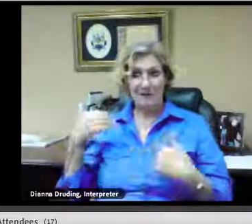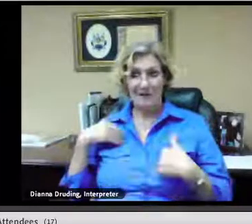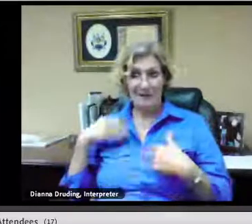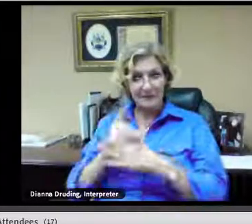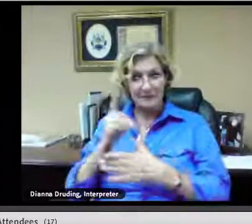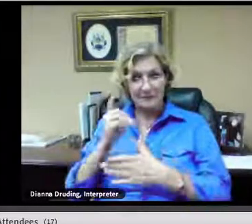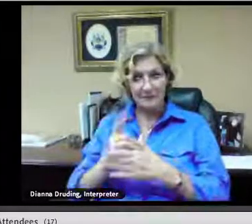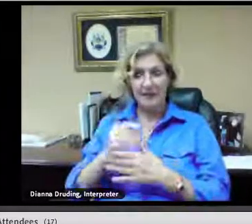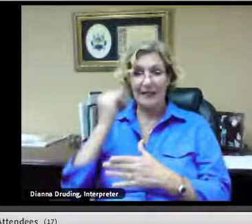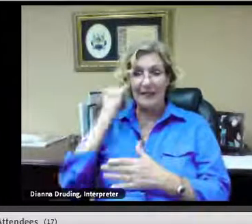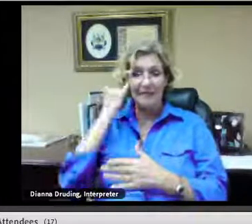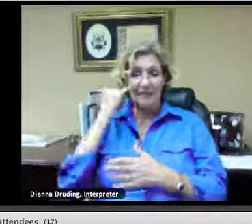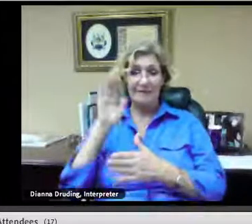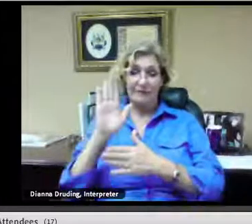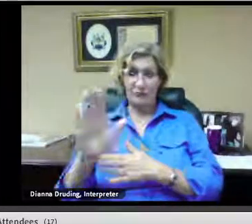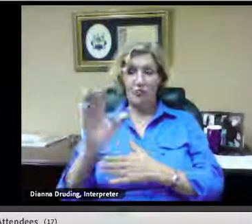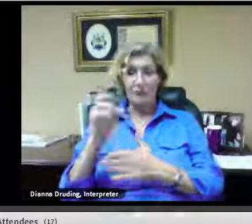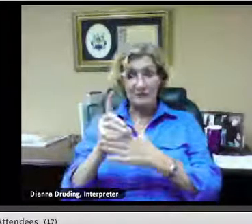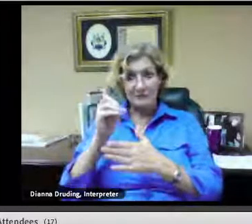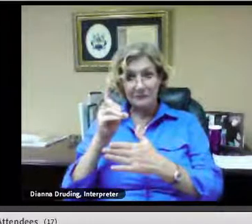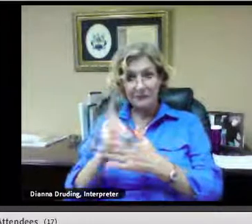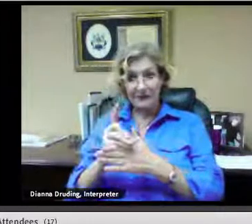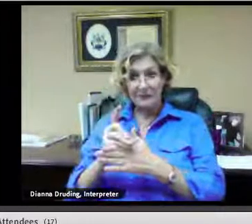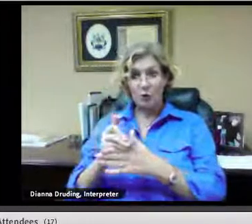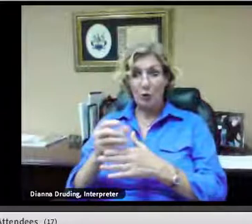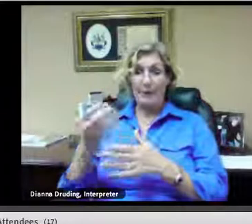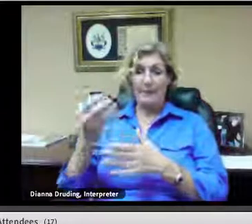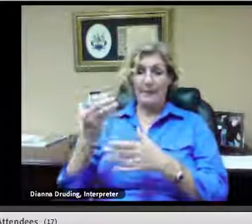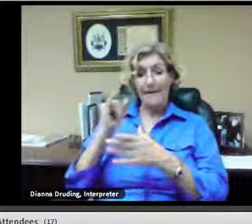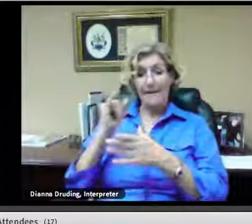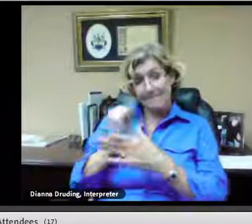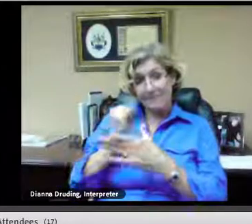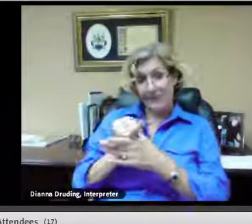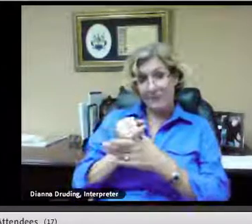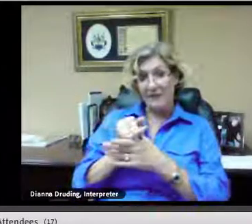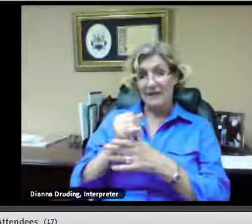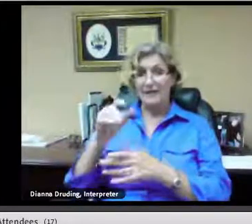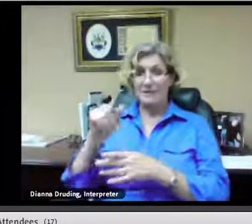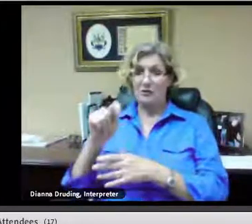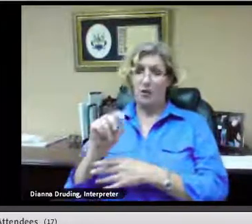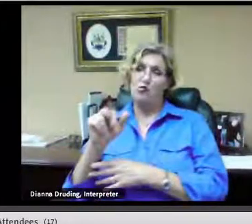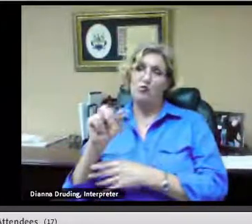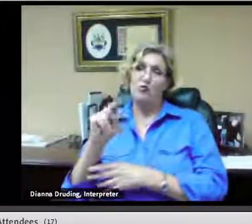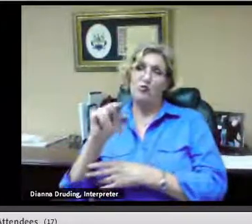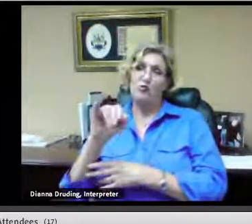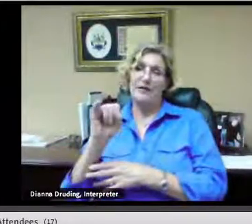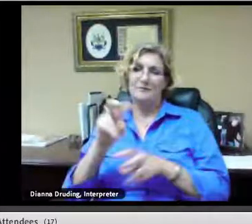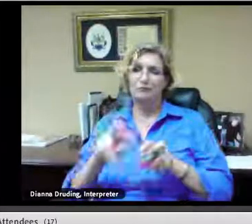for 6 months or less and minor. So there's some fair wiggle room, but let me tell you,